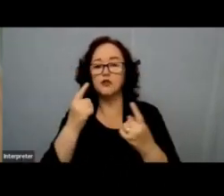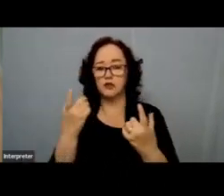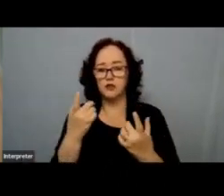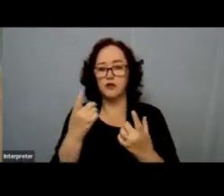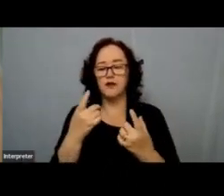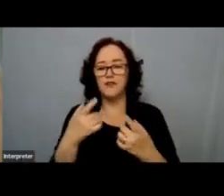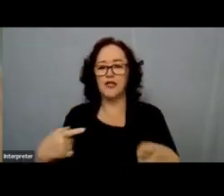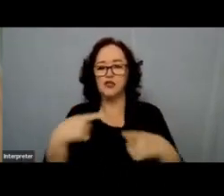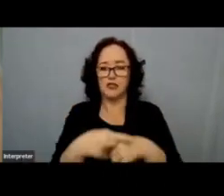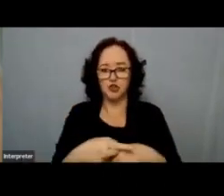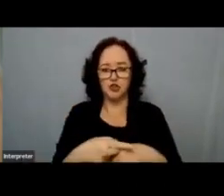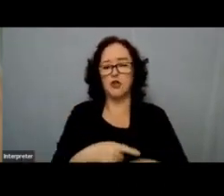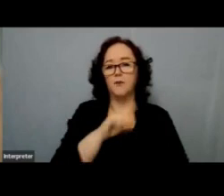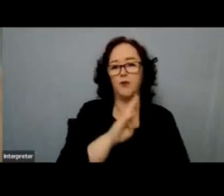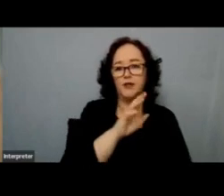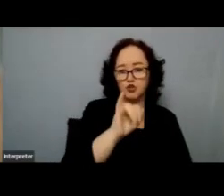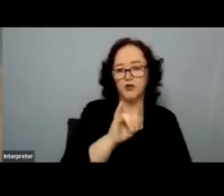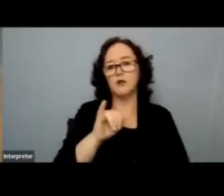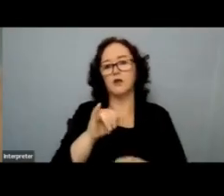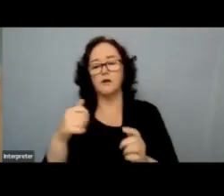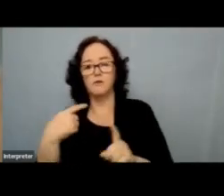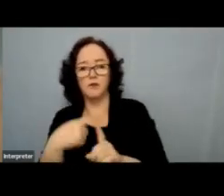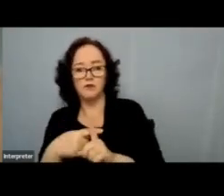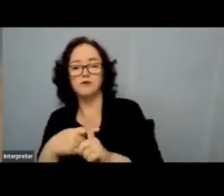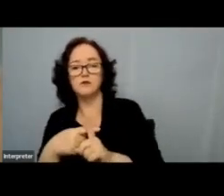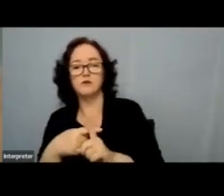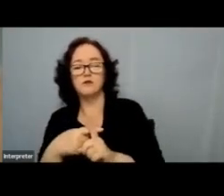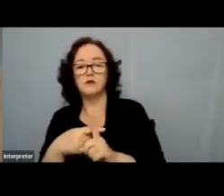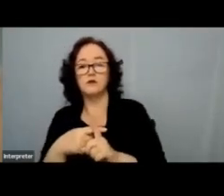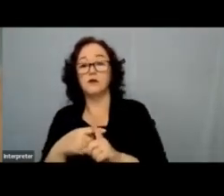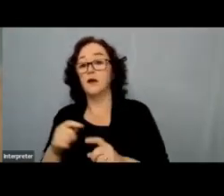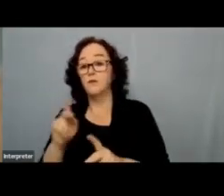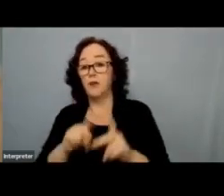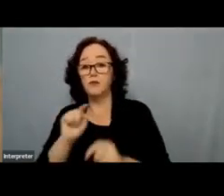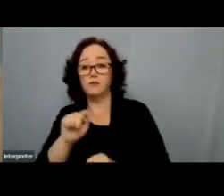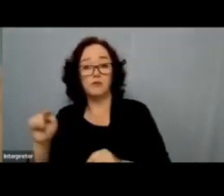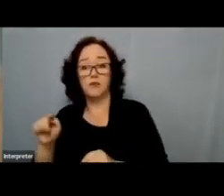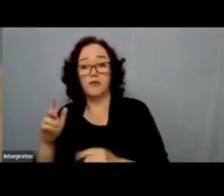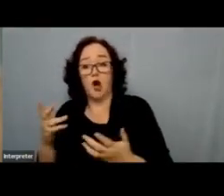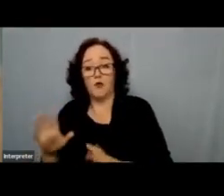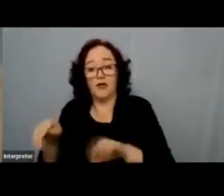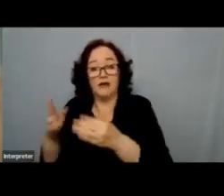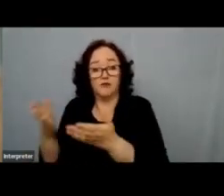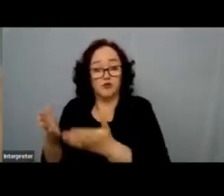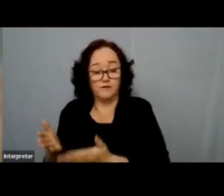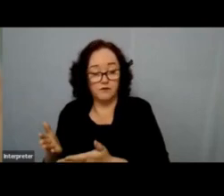brain injury, along with those that they're already serving. We've mentioned Jim already mentioned that there are a